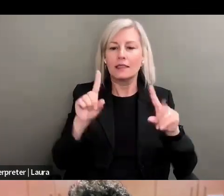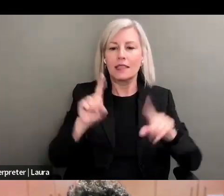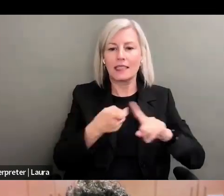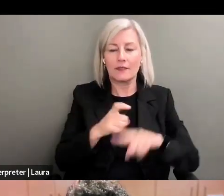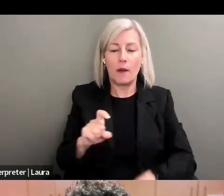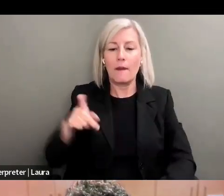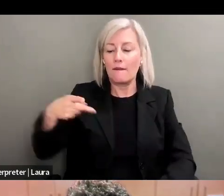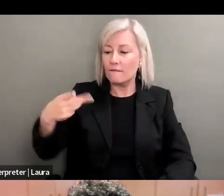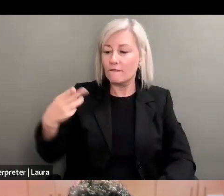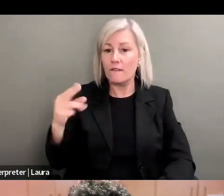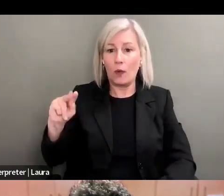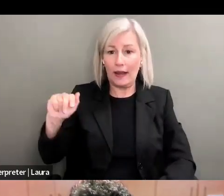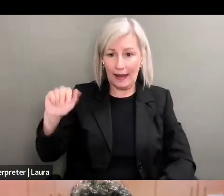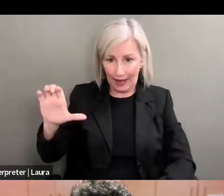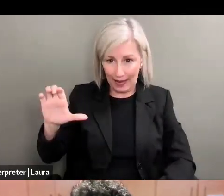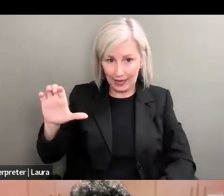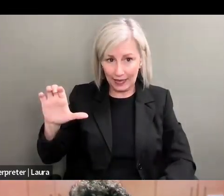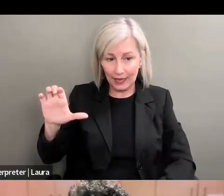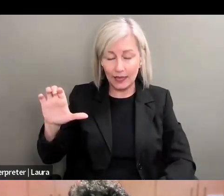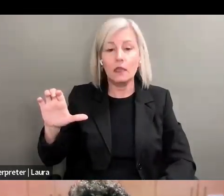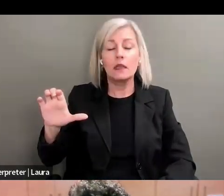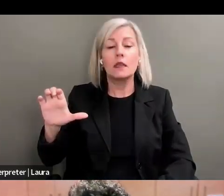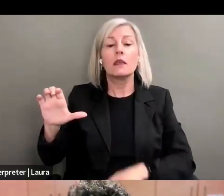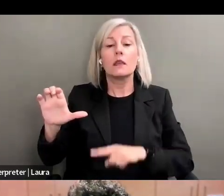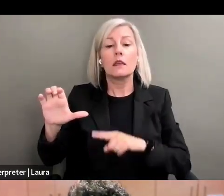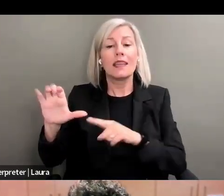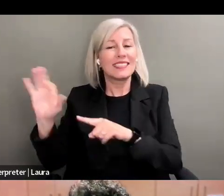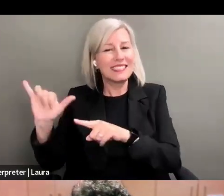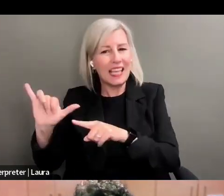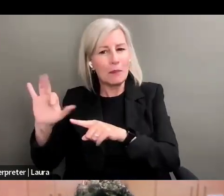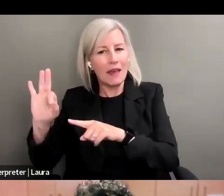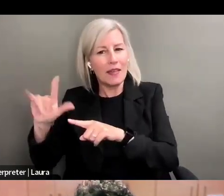that is a functional listening assessment, but I think since they're so close in their